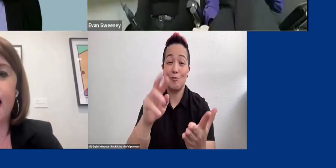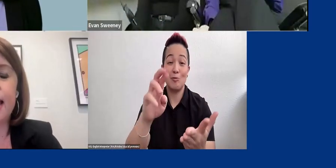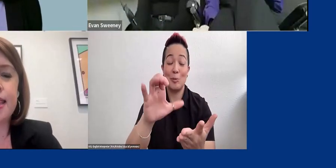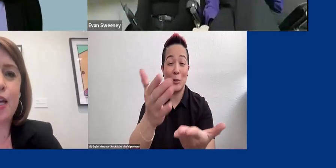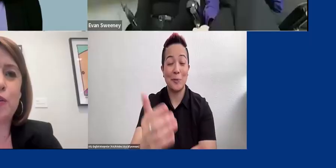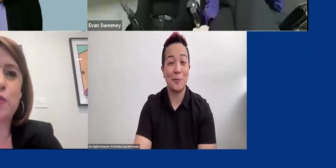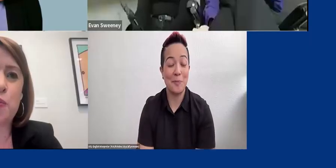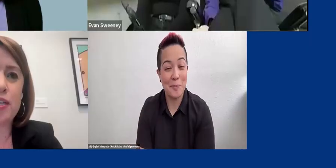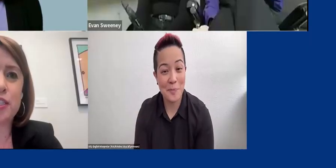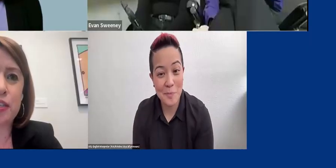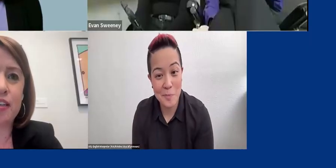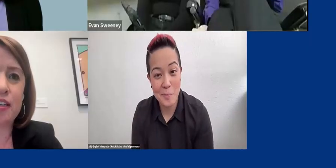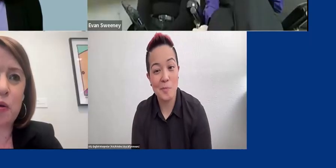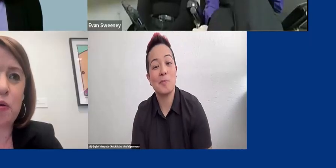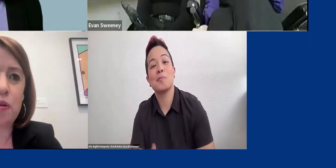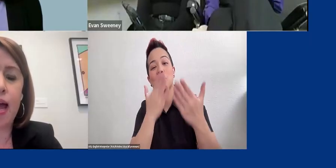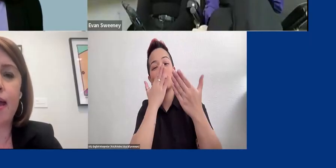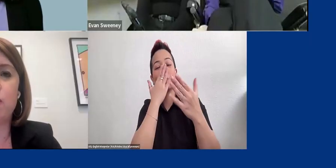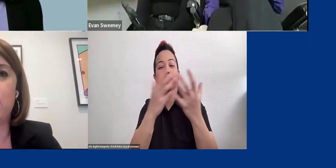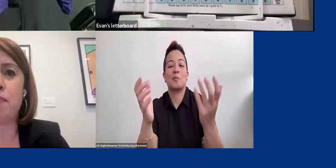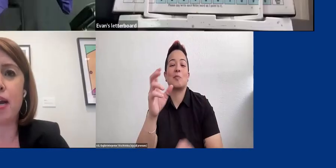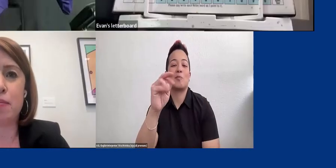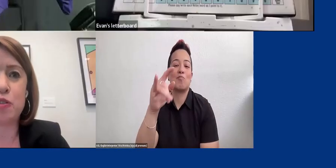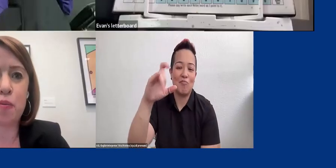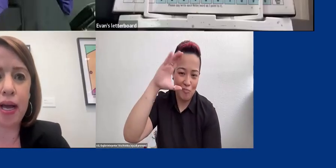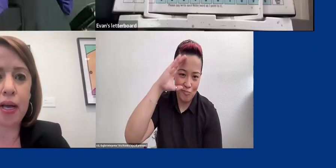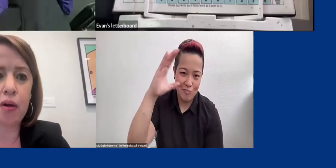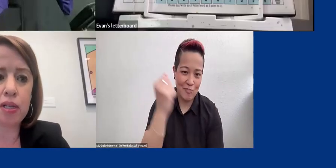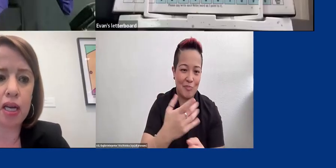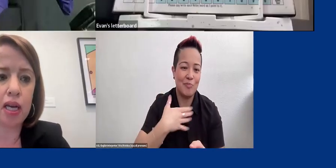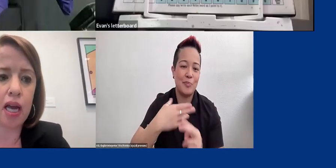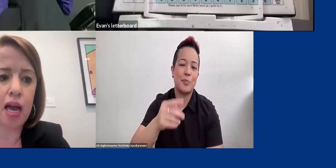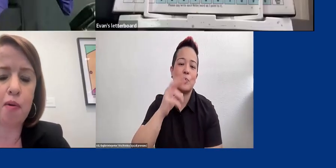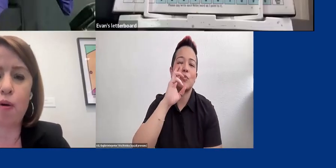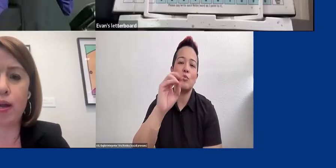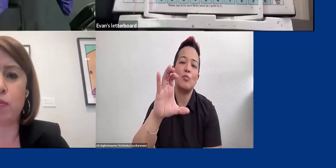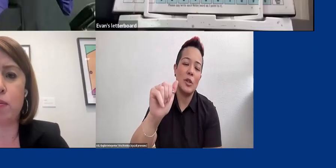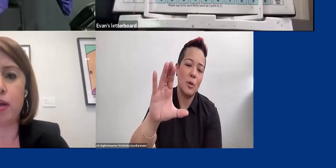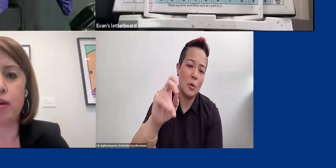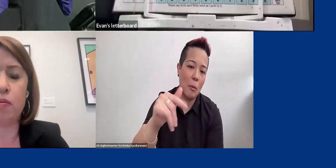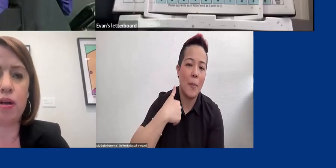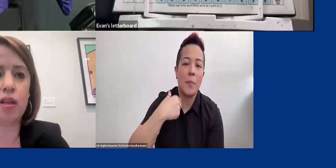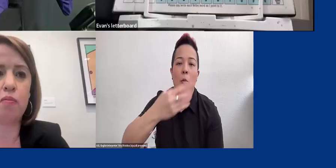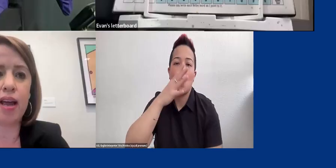Thank you so much, Nicole. Hi, everyone. My name is Rebecca Cokley. I'm a white woman with